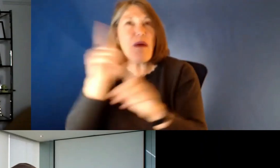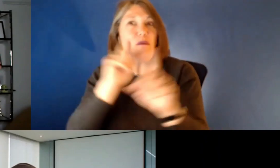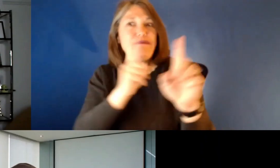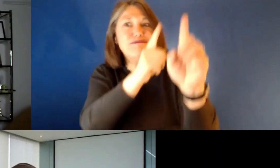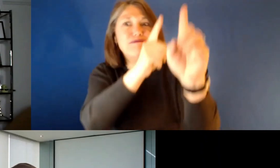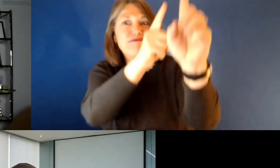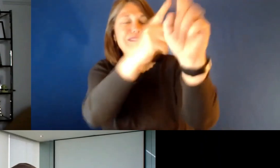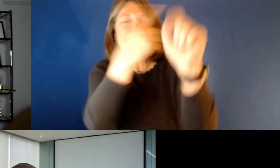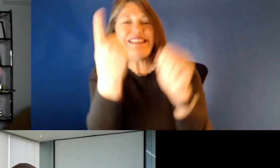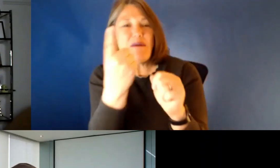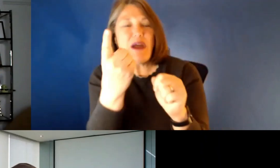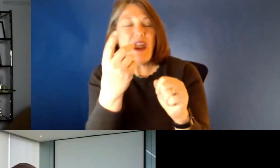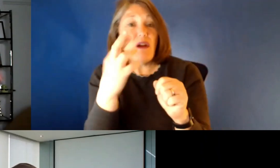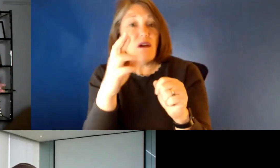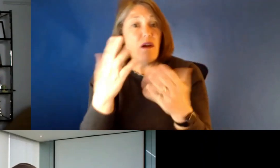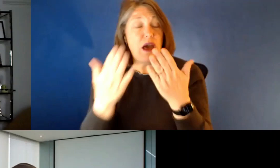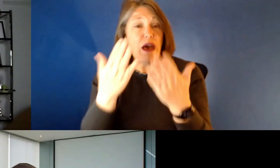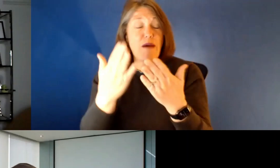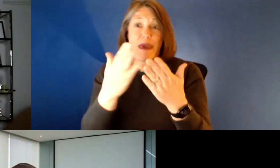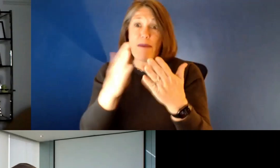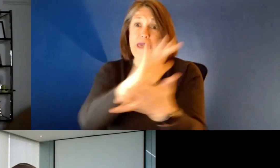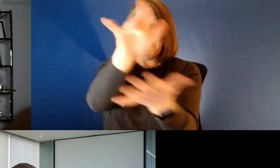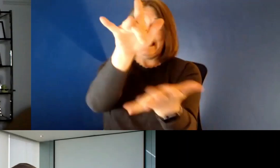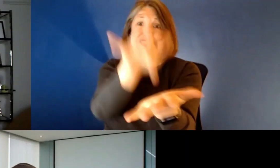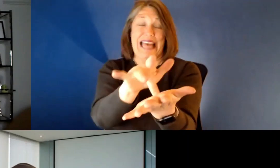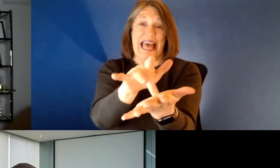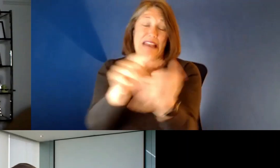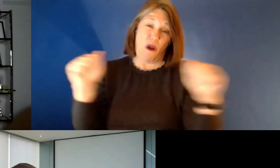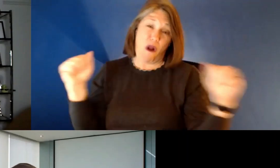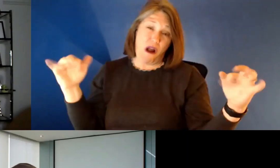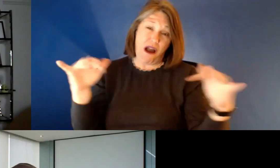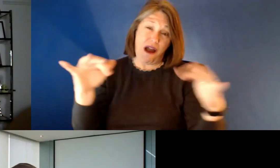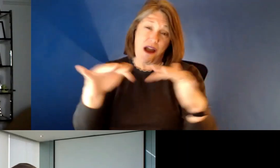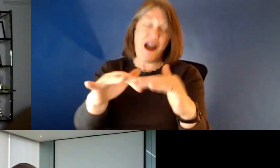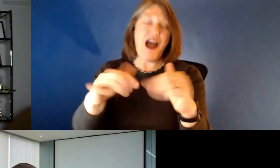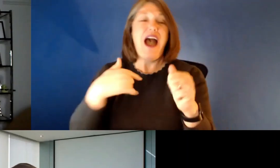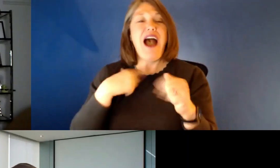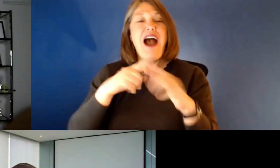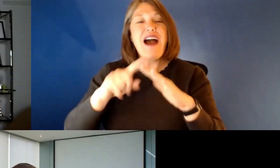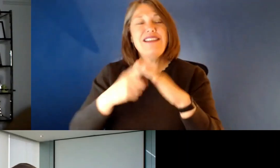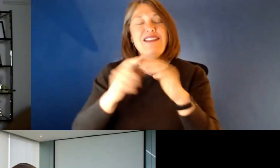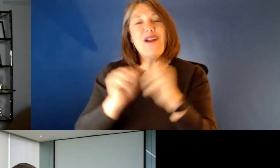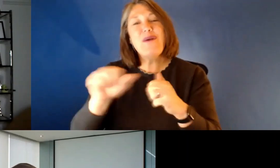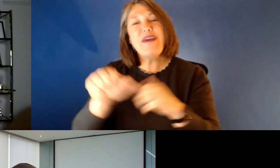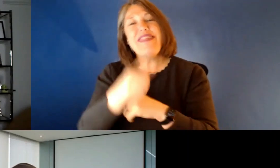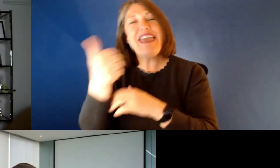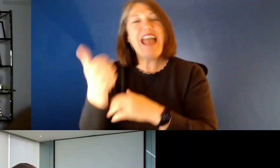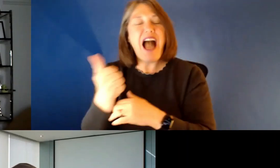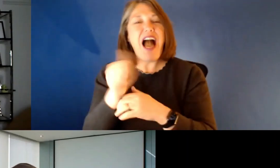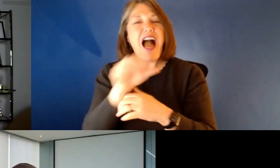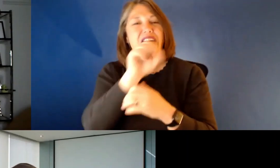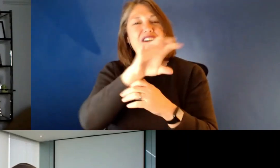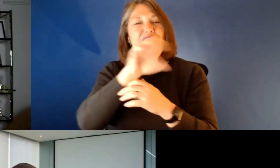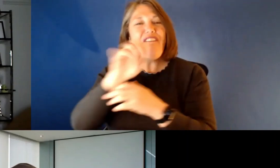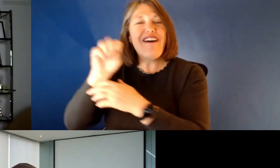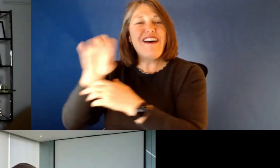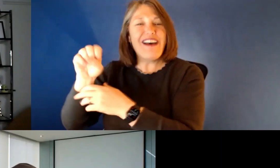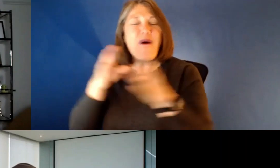06:11:00 convening center. 06:11:07 I started with the other analogs, because they bring a sense of community and warmth.